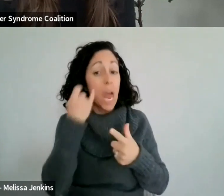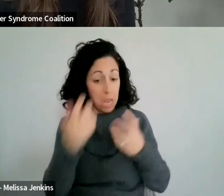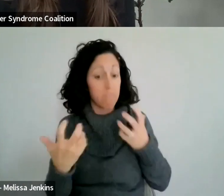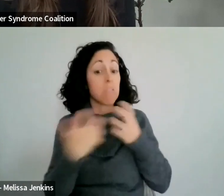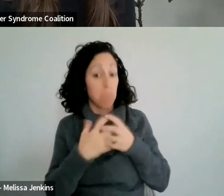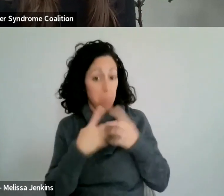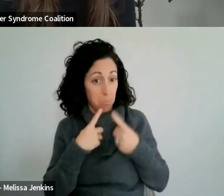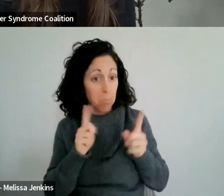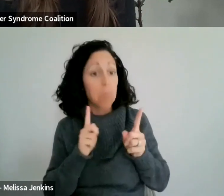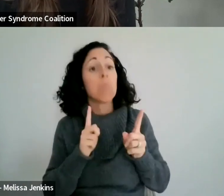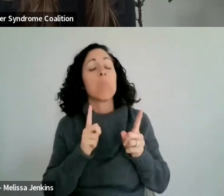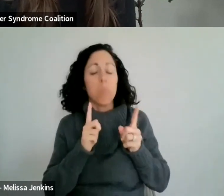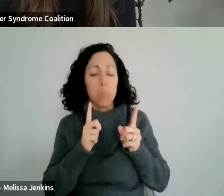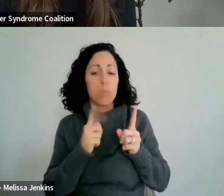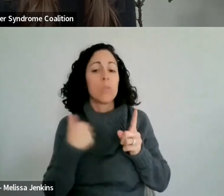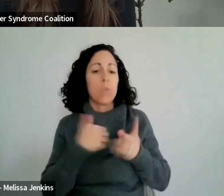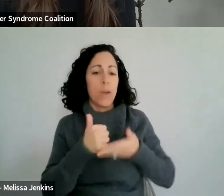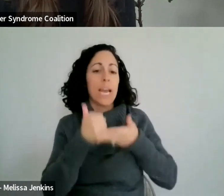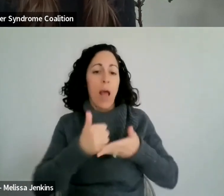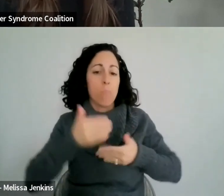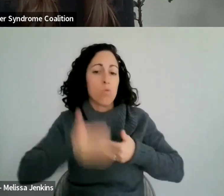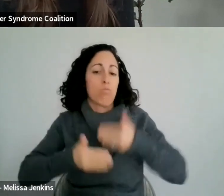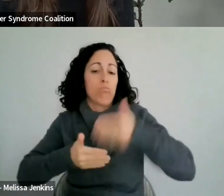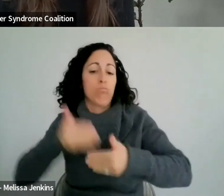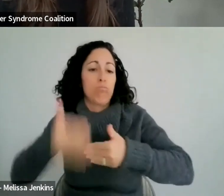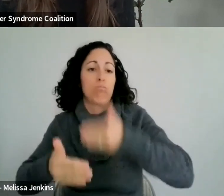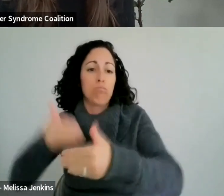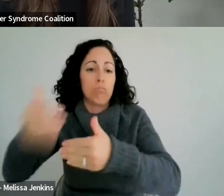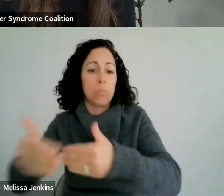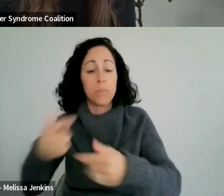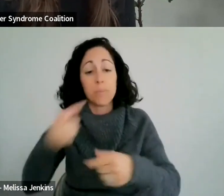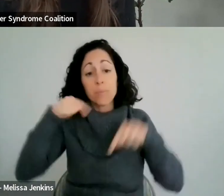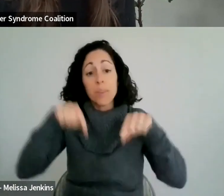Please don't hesitate to reach out and a recording of this webinar will be provided.